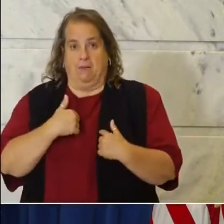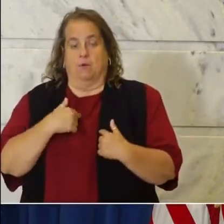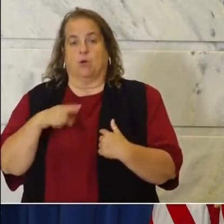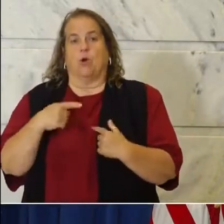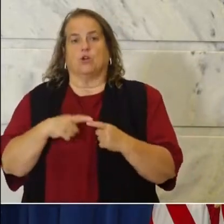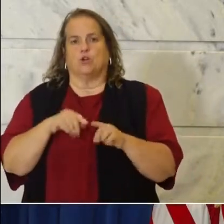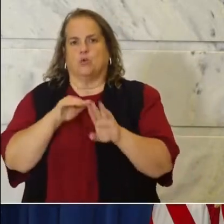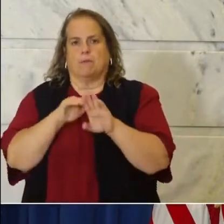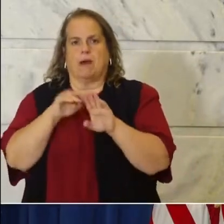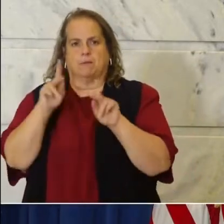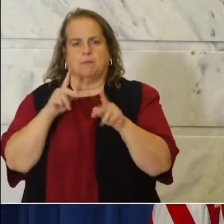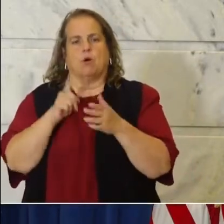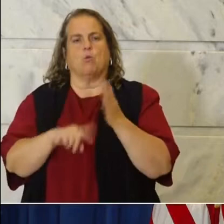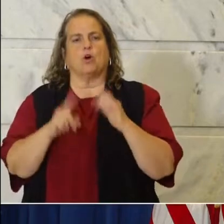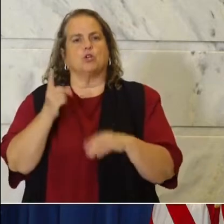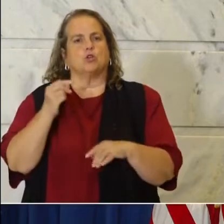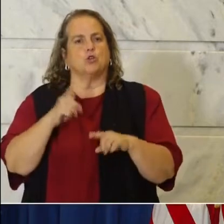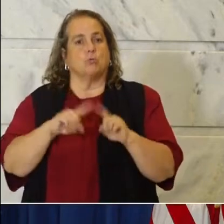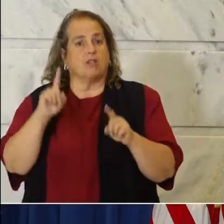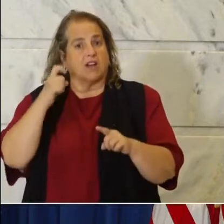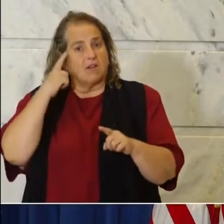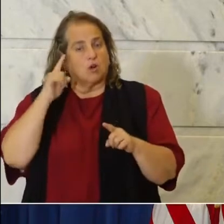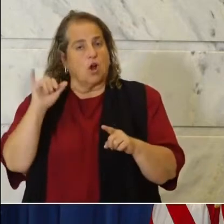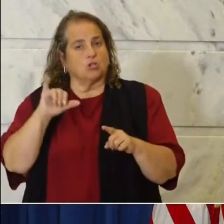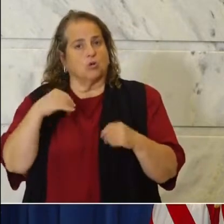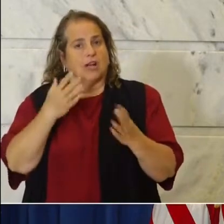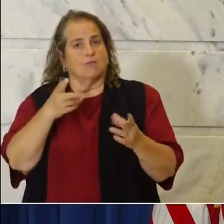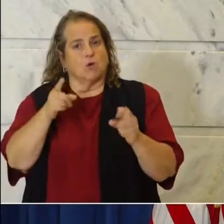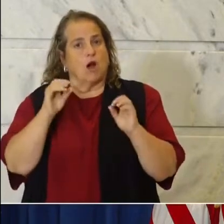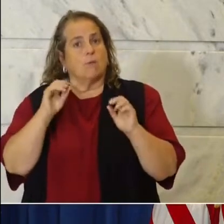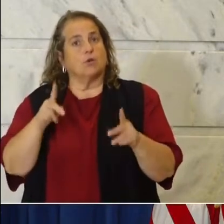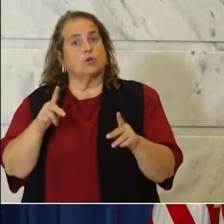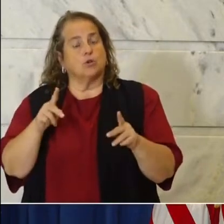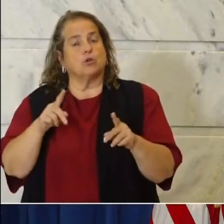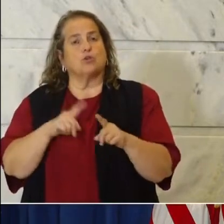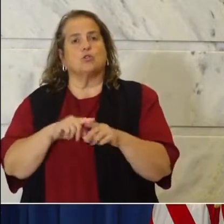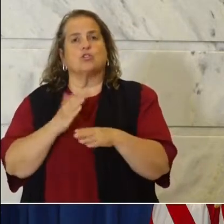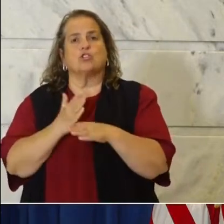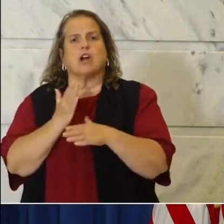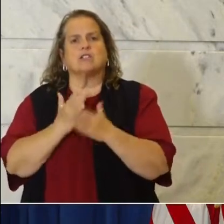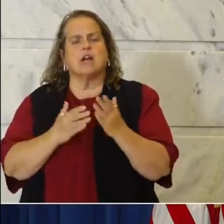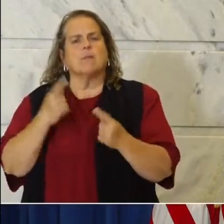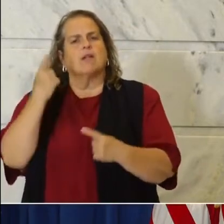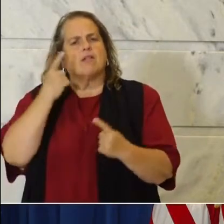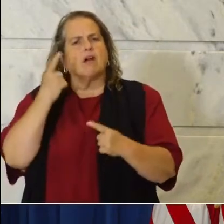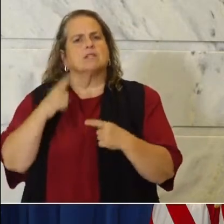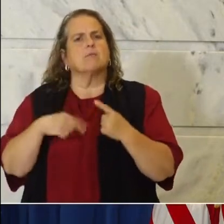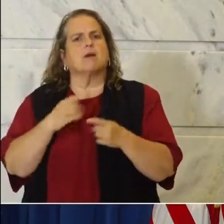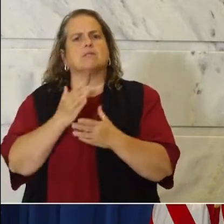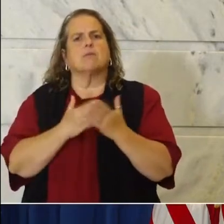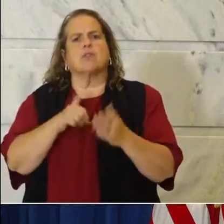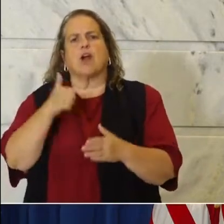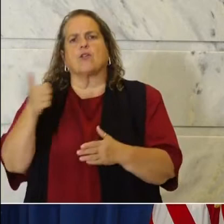what we need to do. But the governor also gave me the opportunity for toe share some thoughts about some of the other items that I thought might be